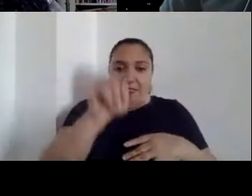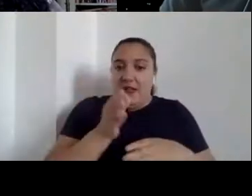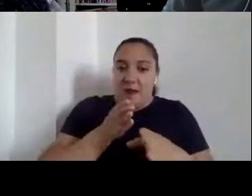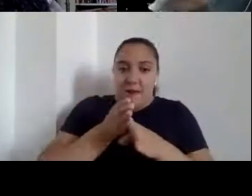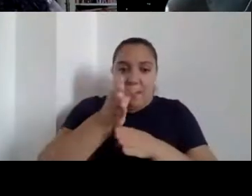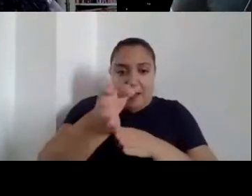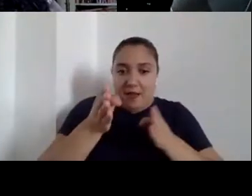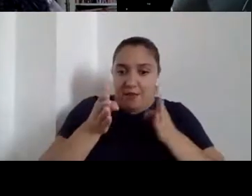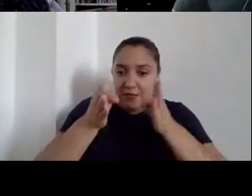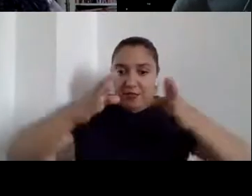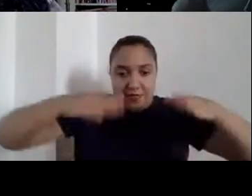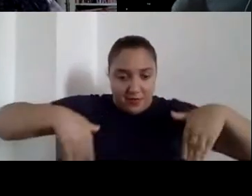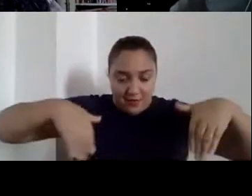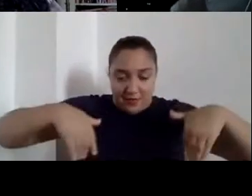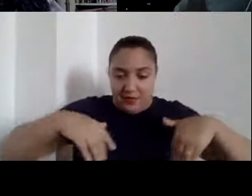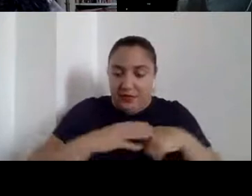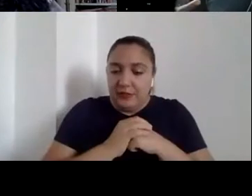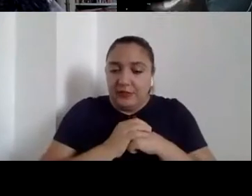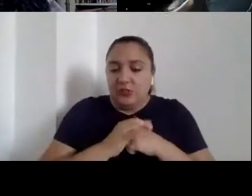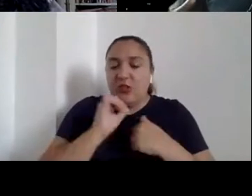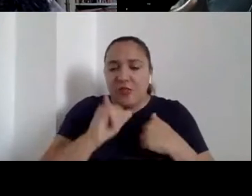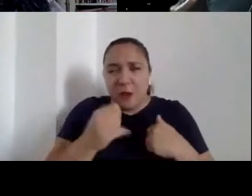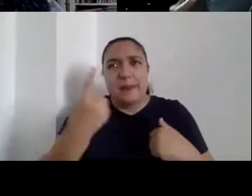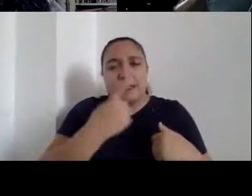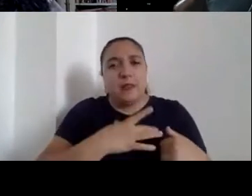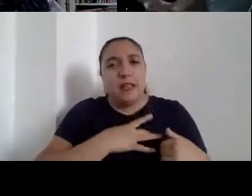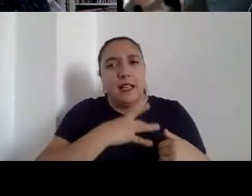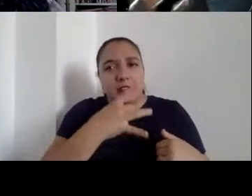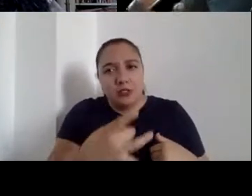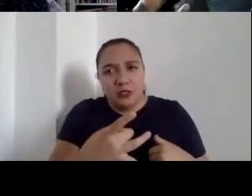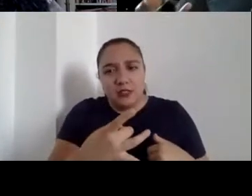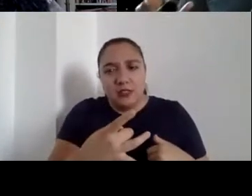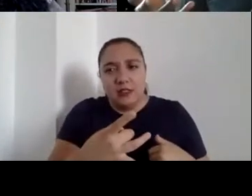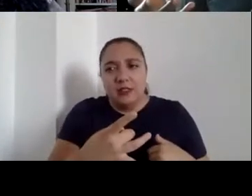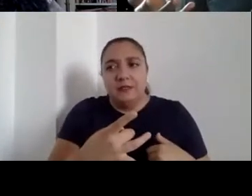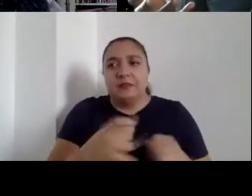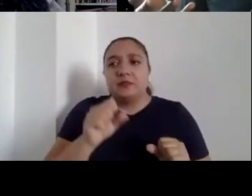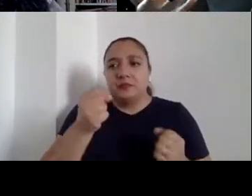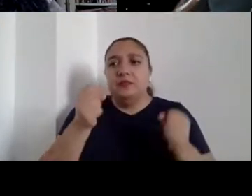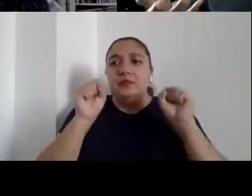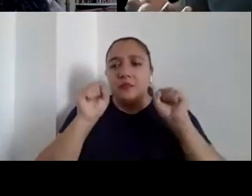that could go, I guess go in line with this helping artists